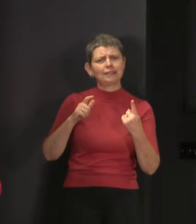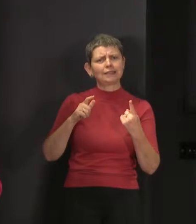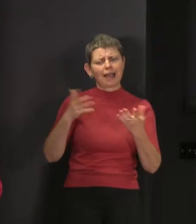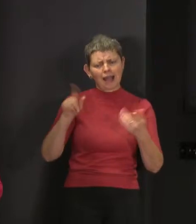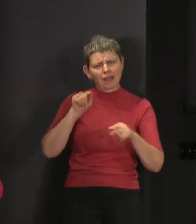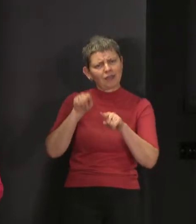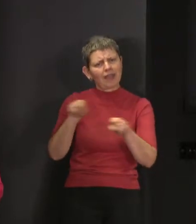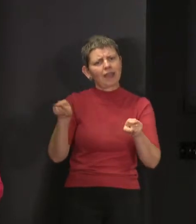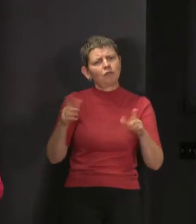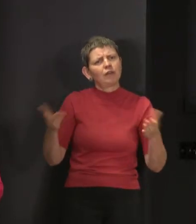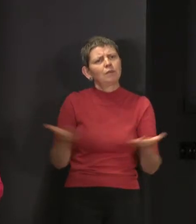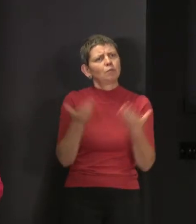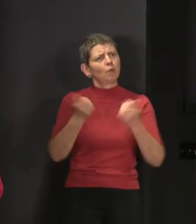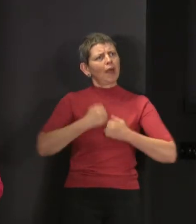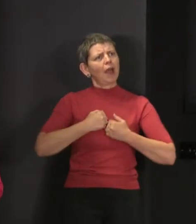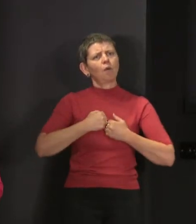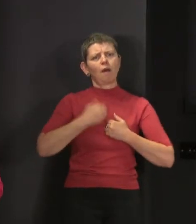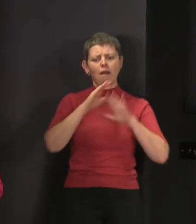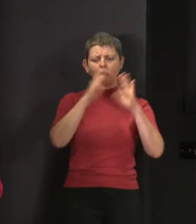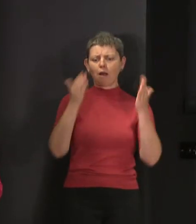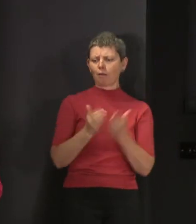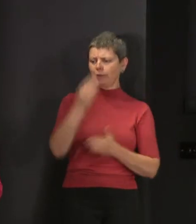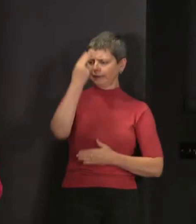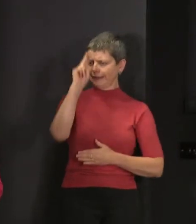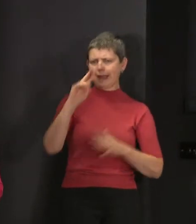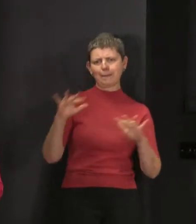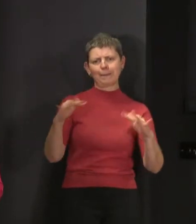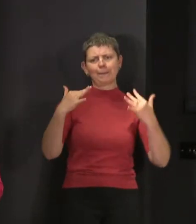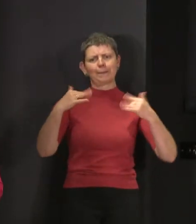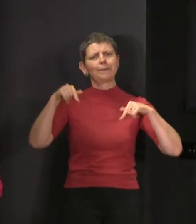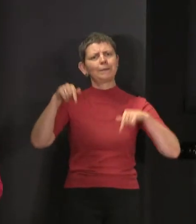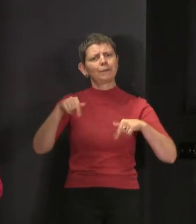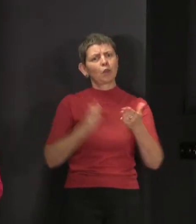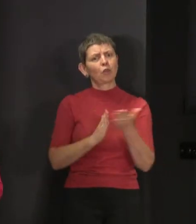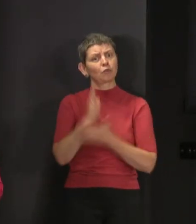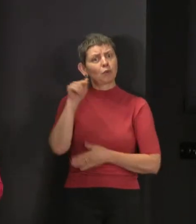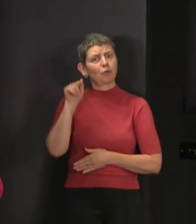our international reputation and we are determined that they will survive and